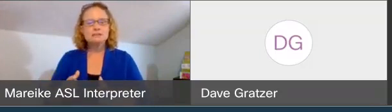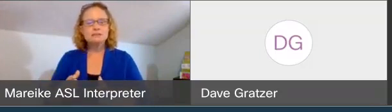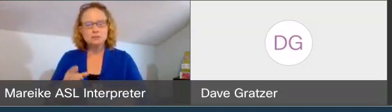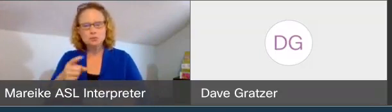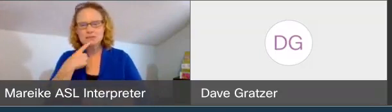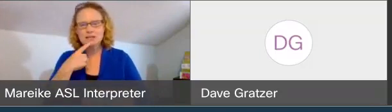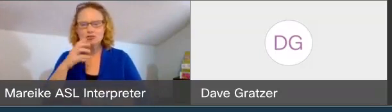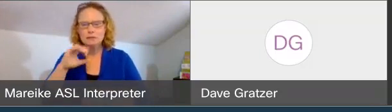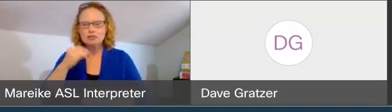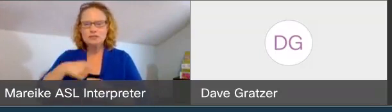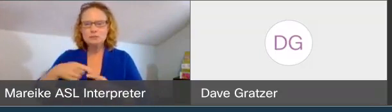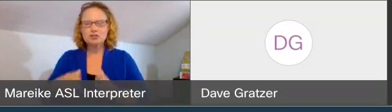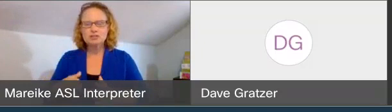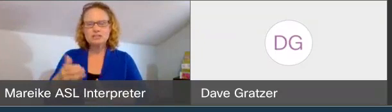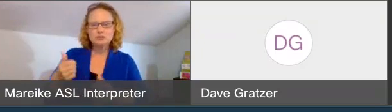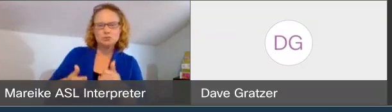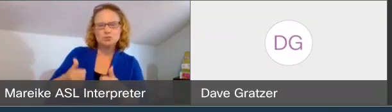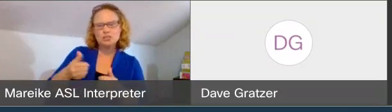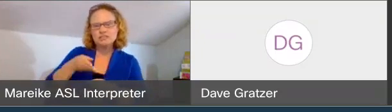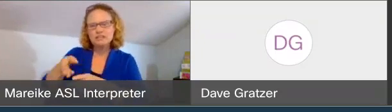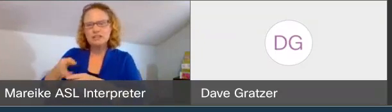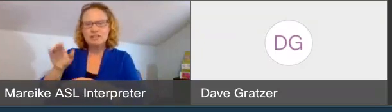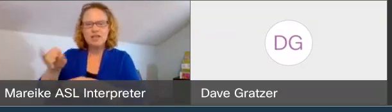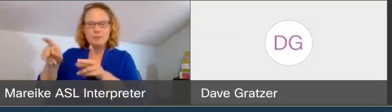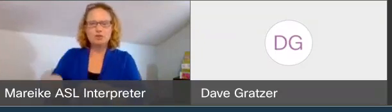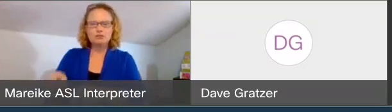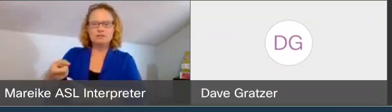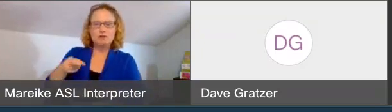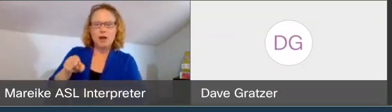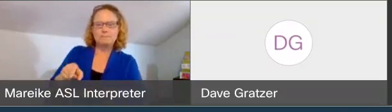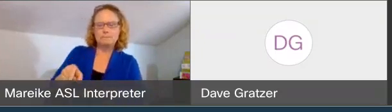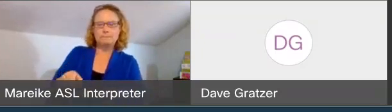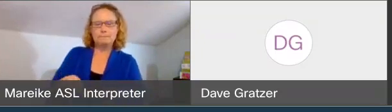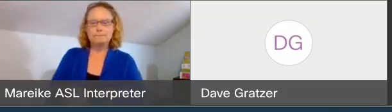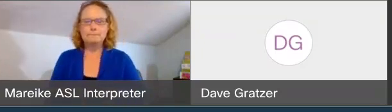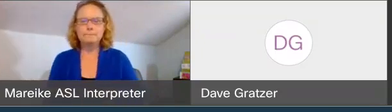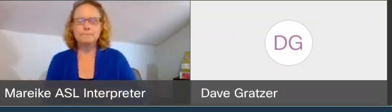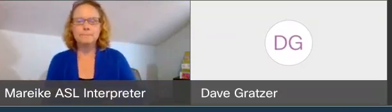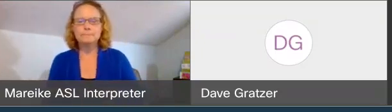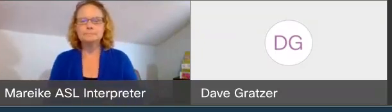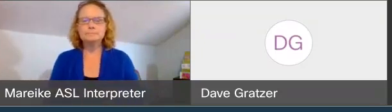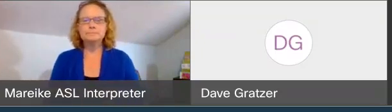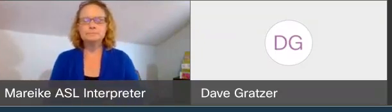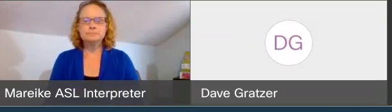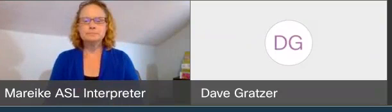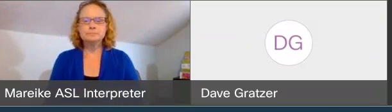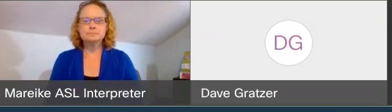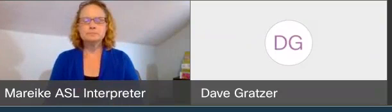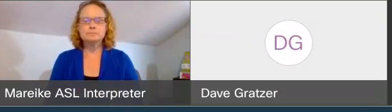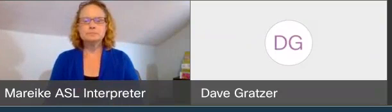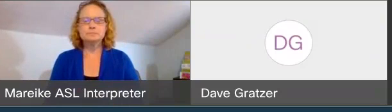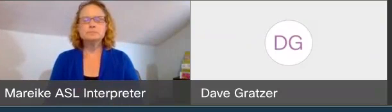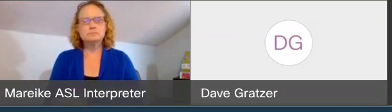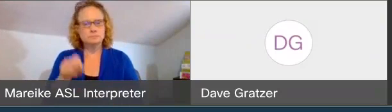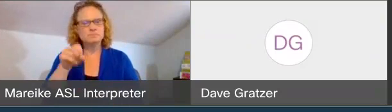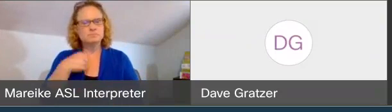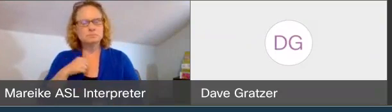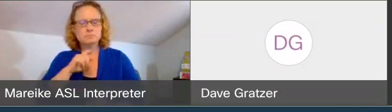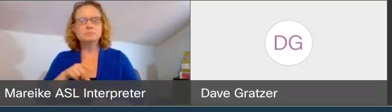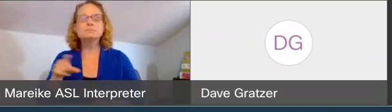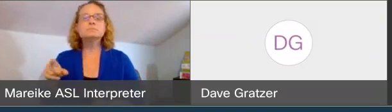So what sort of discipline is that position? - So I can speak to that. So the city mandates